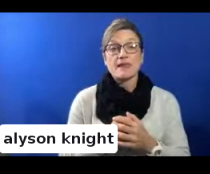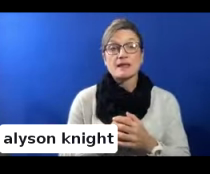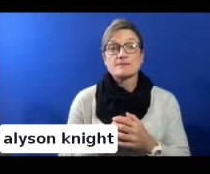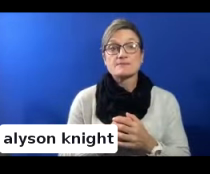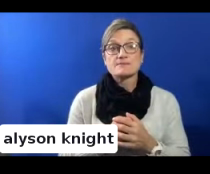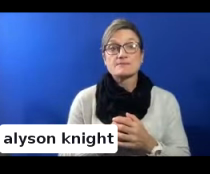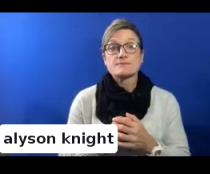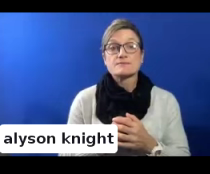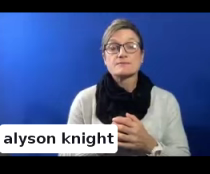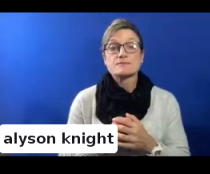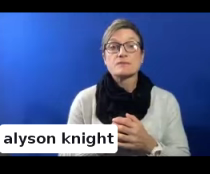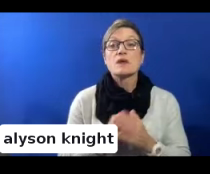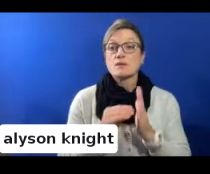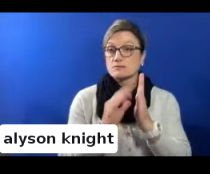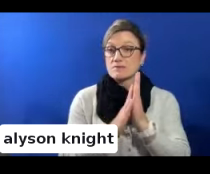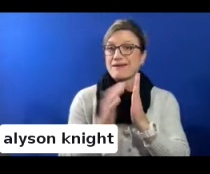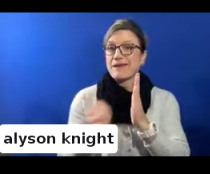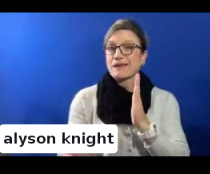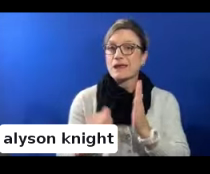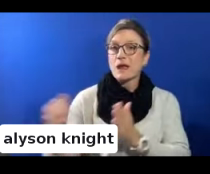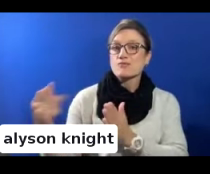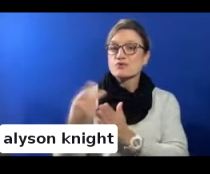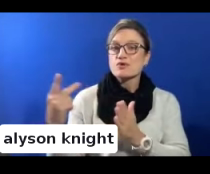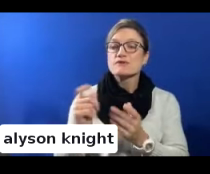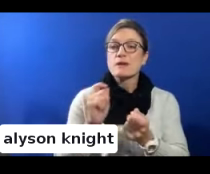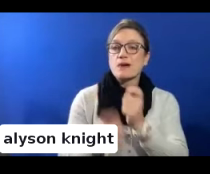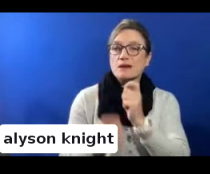note any approved modifications like budget revisions, changes